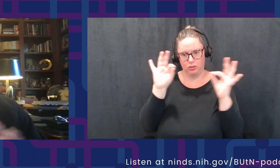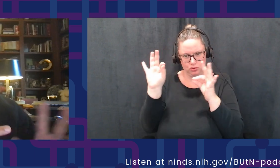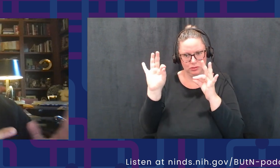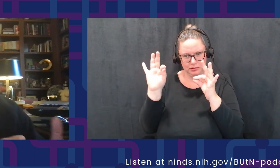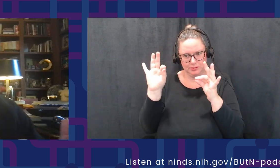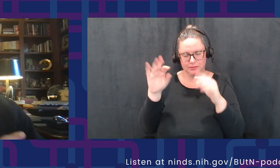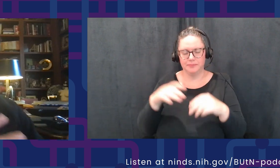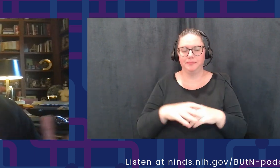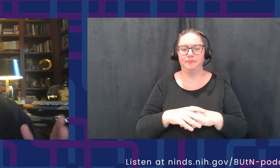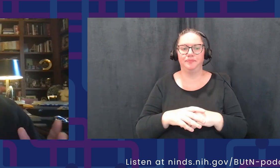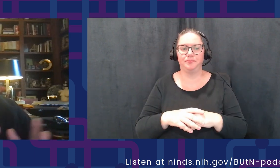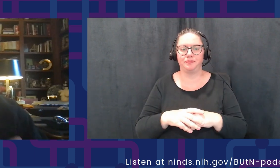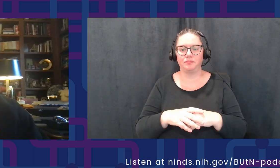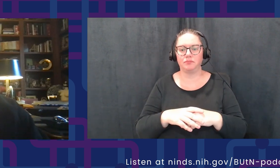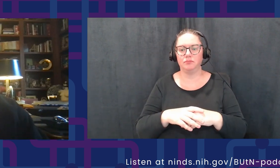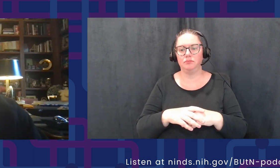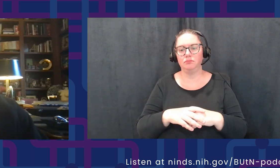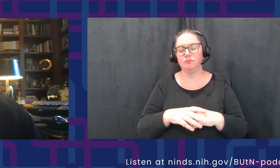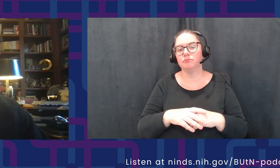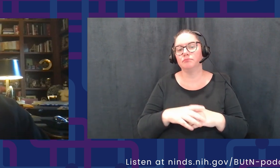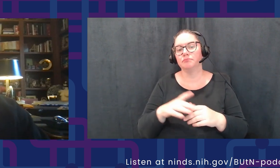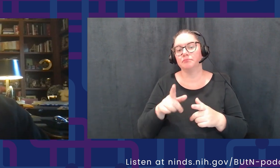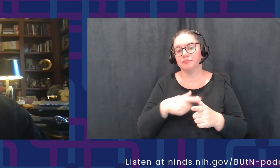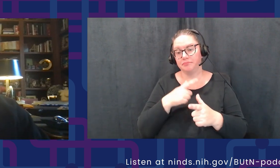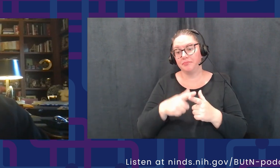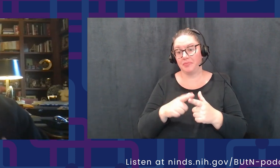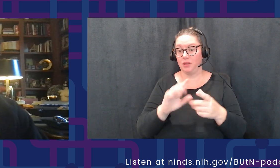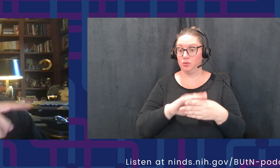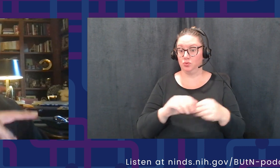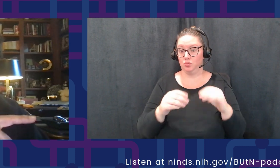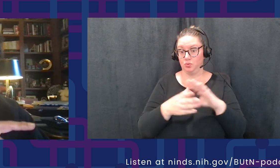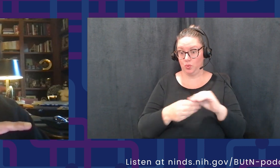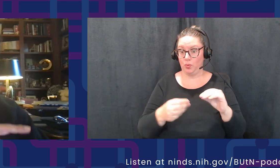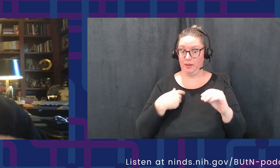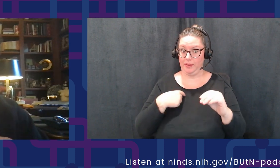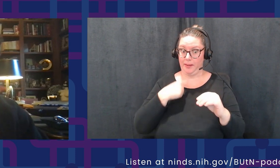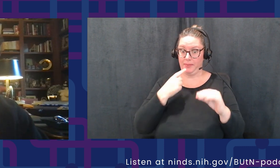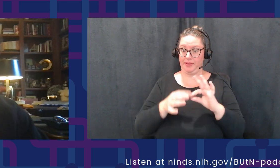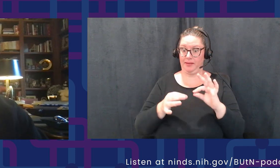And then I end up, the story that I'm telling, linking back to my introduction.